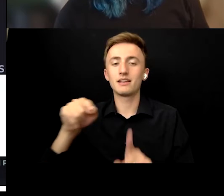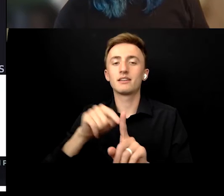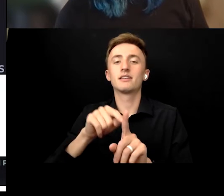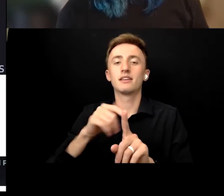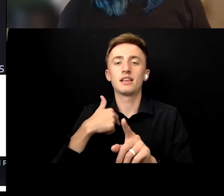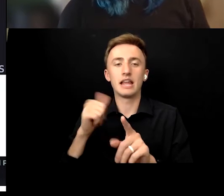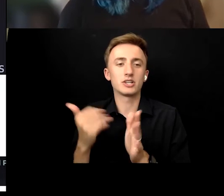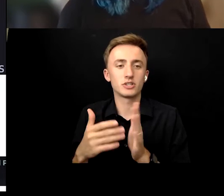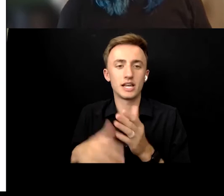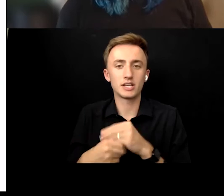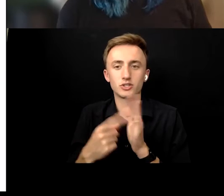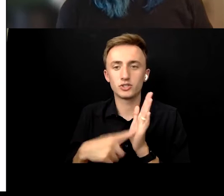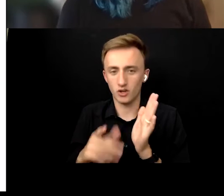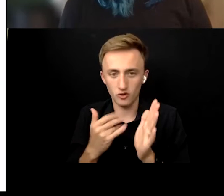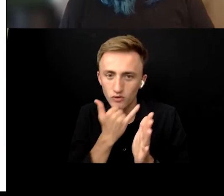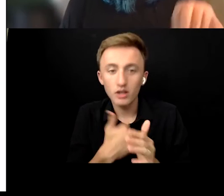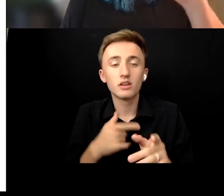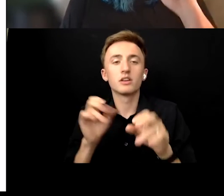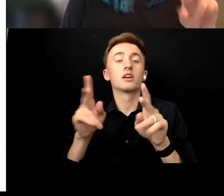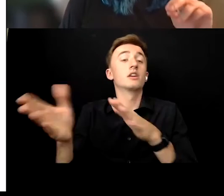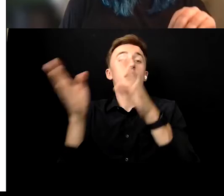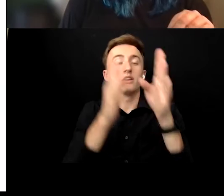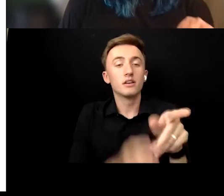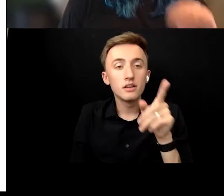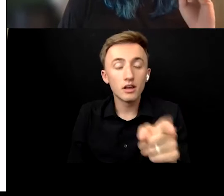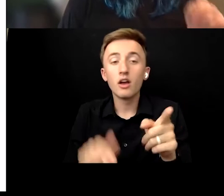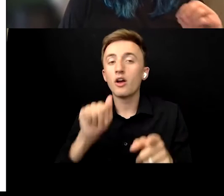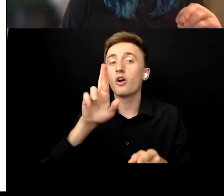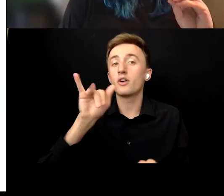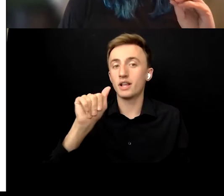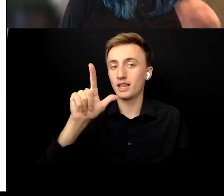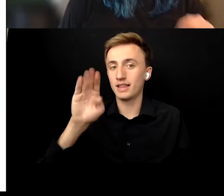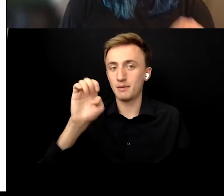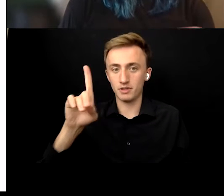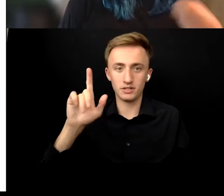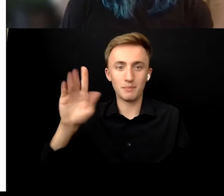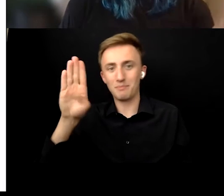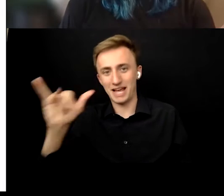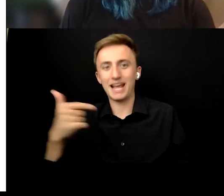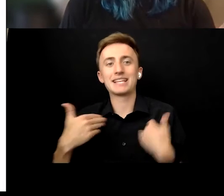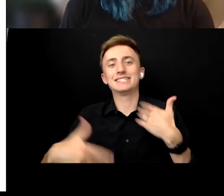screen again. Aria-labelledby again has this additional check that we are going to have to do